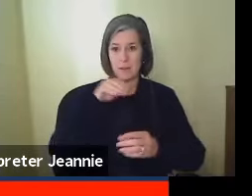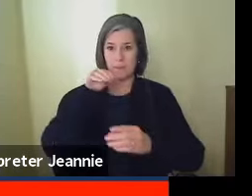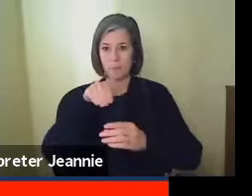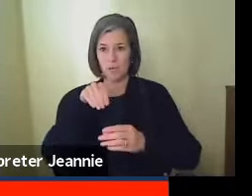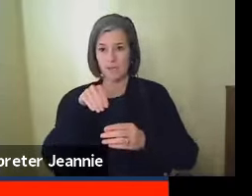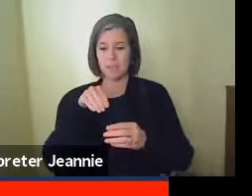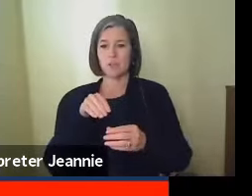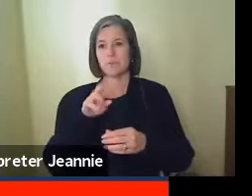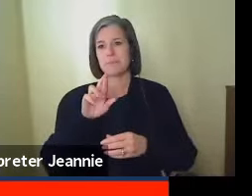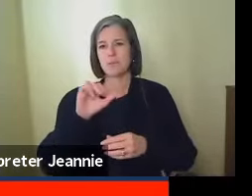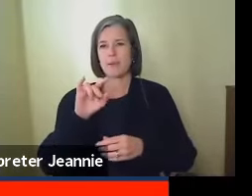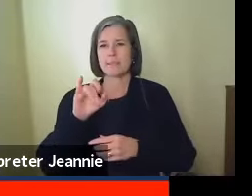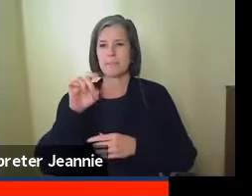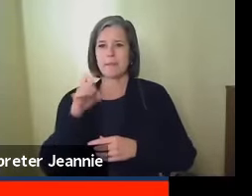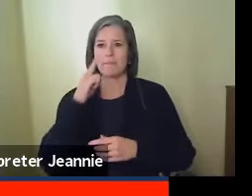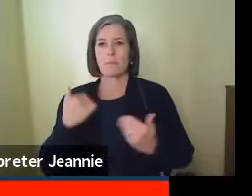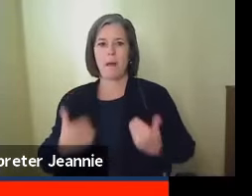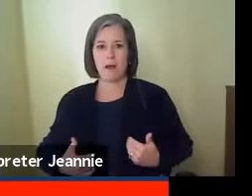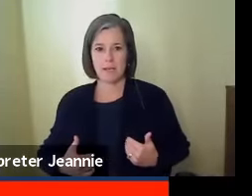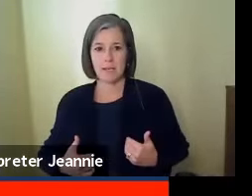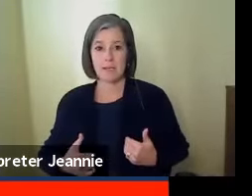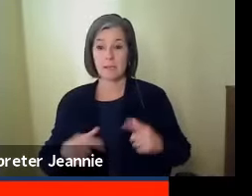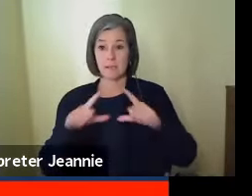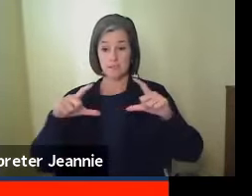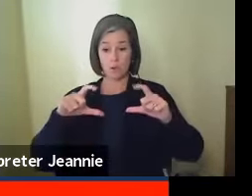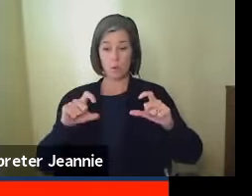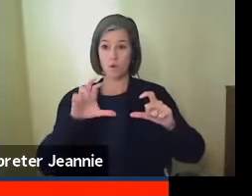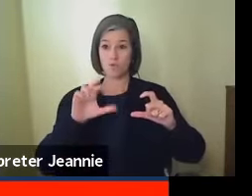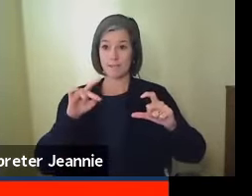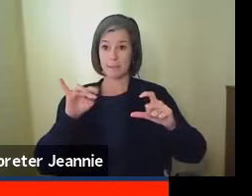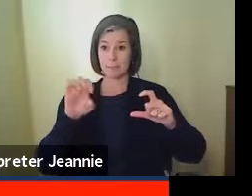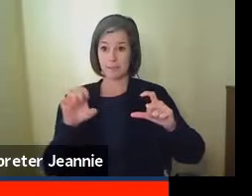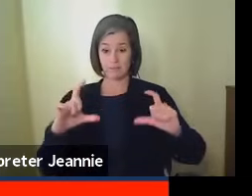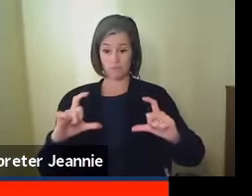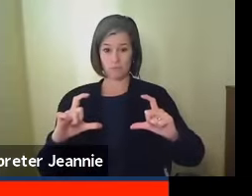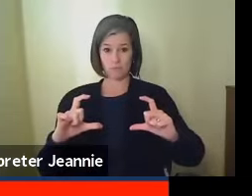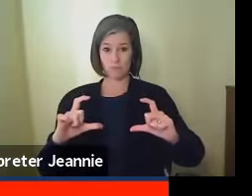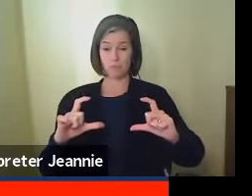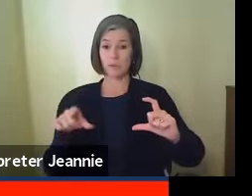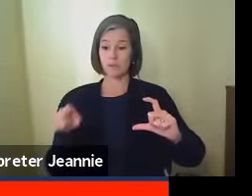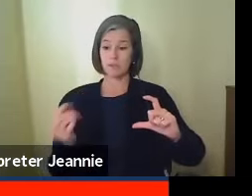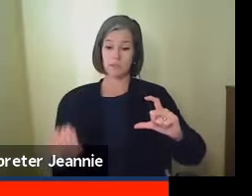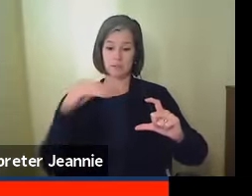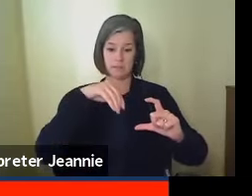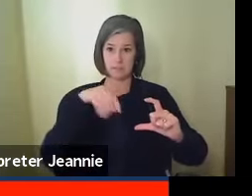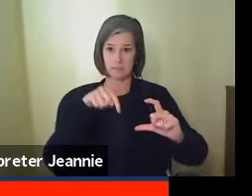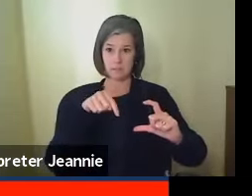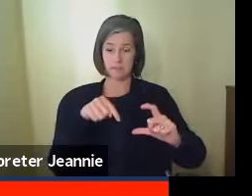So we take the recipe for the protein and we give it to someone in the form of a shot.